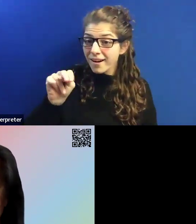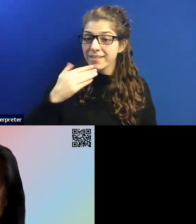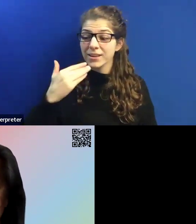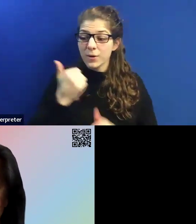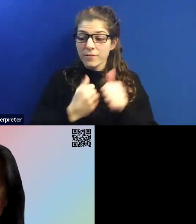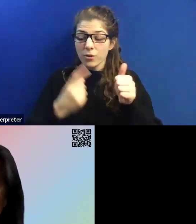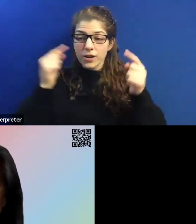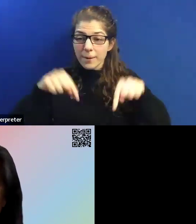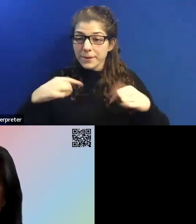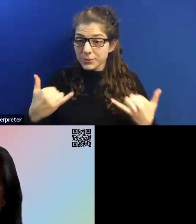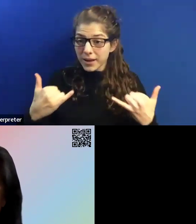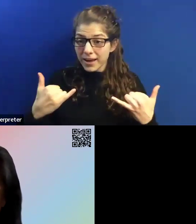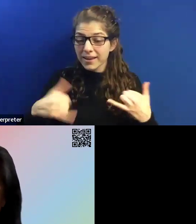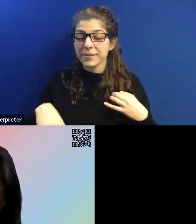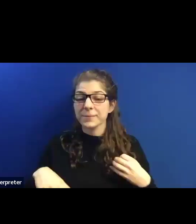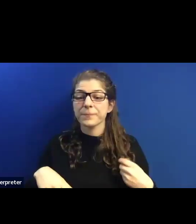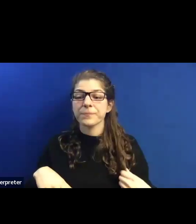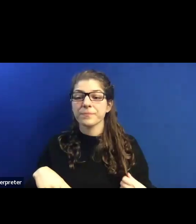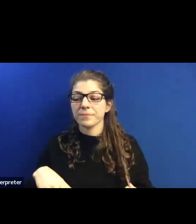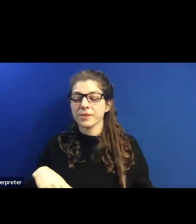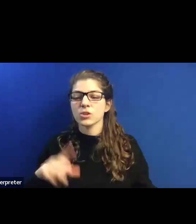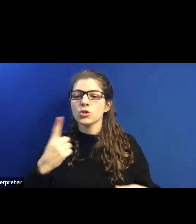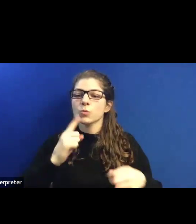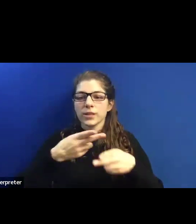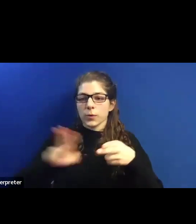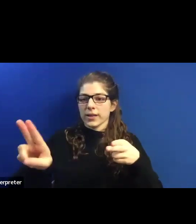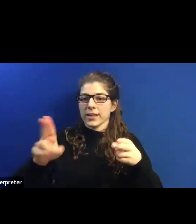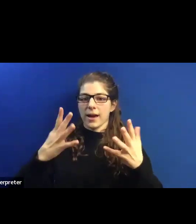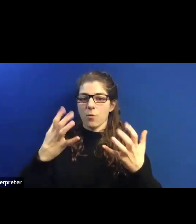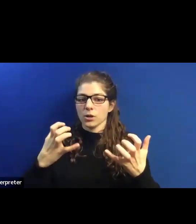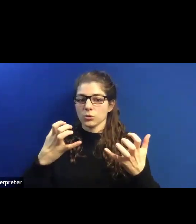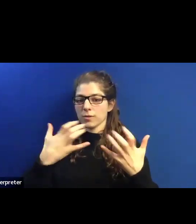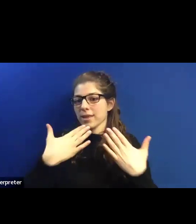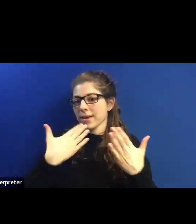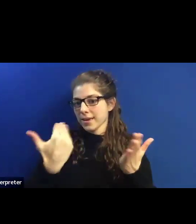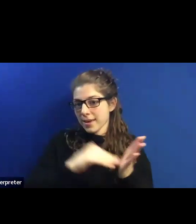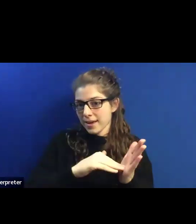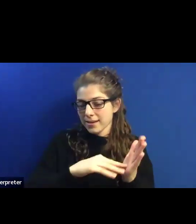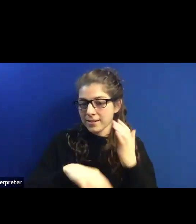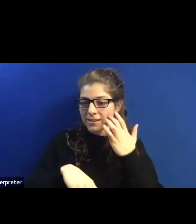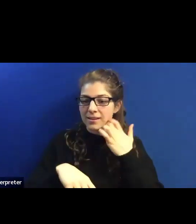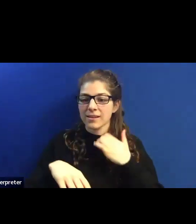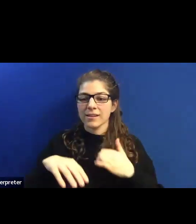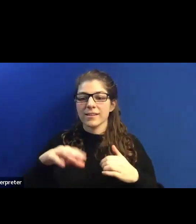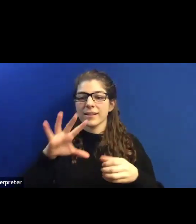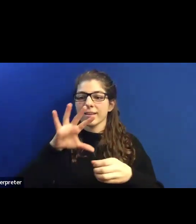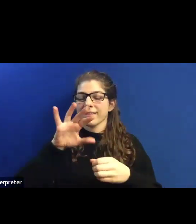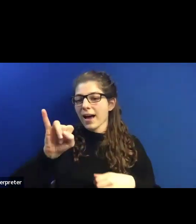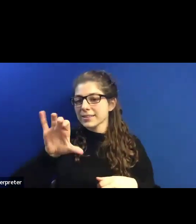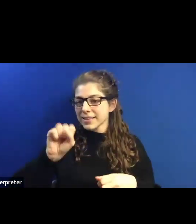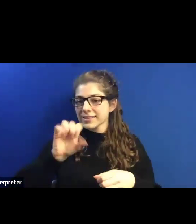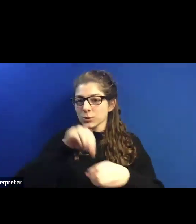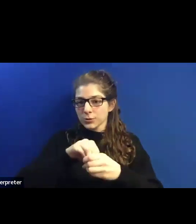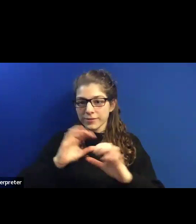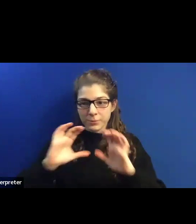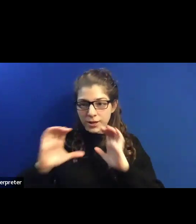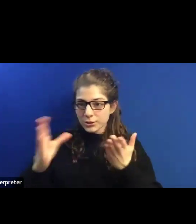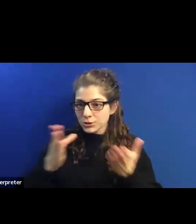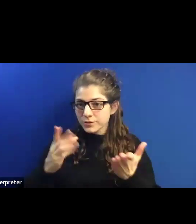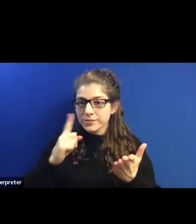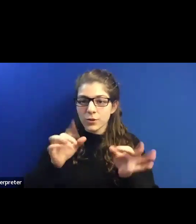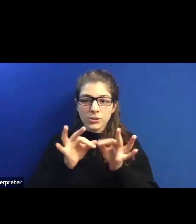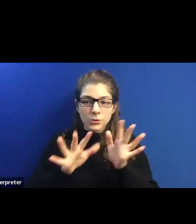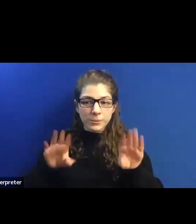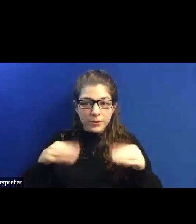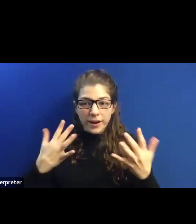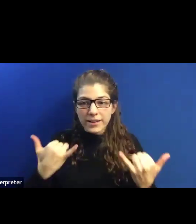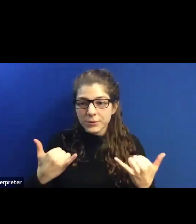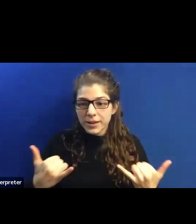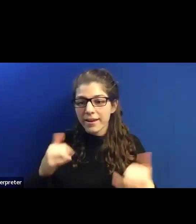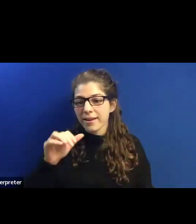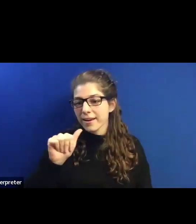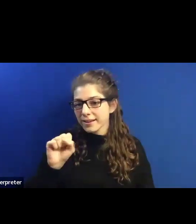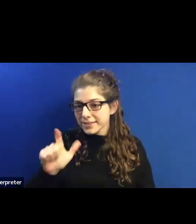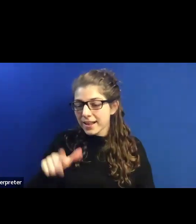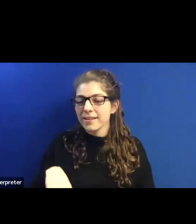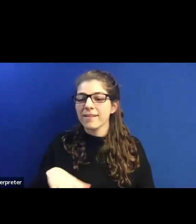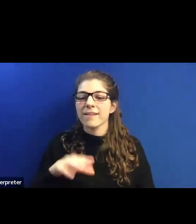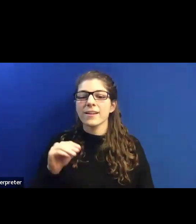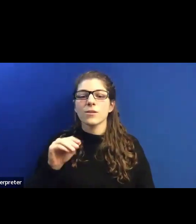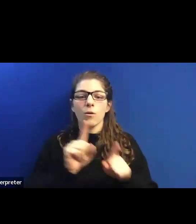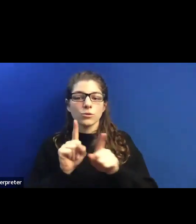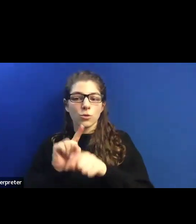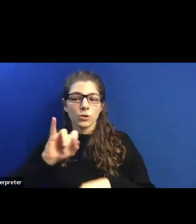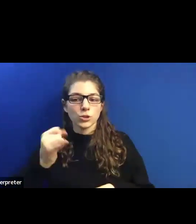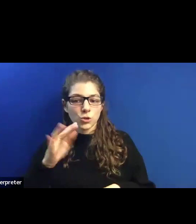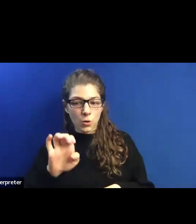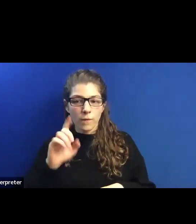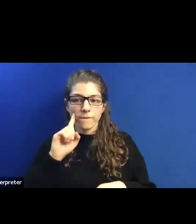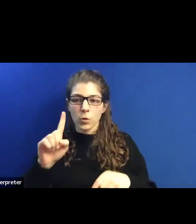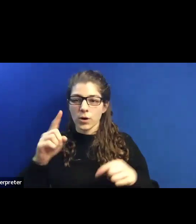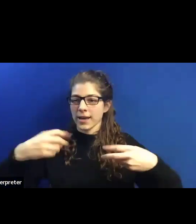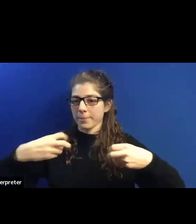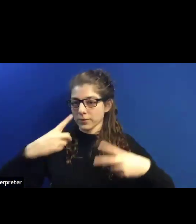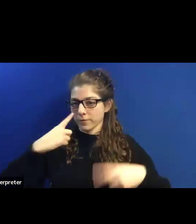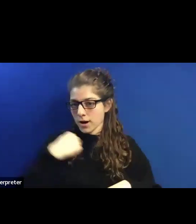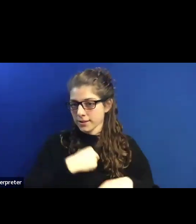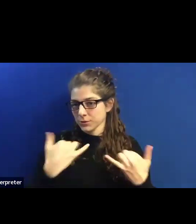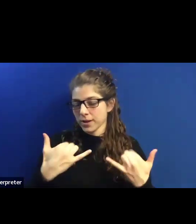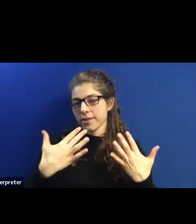Just really quickly, I do also want to thank again inclusive communication services for the interpreting they're providing in American sign language and also Jo Gayle for doing our captioning for us today. Thank you so much.